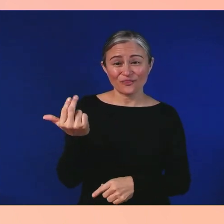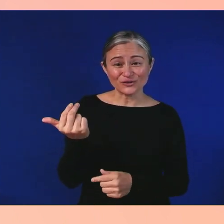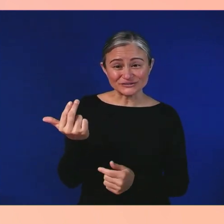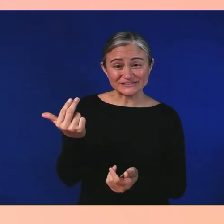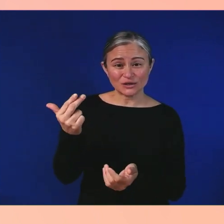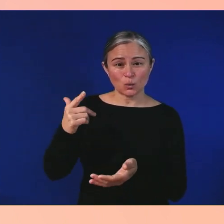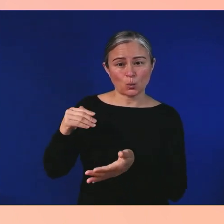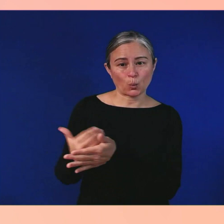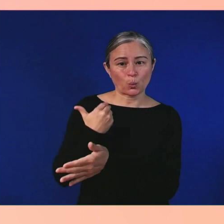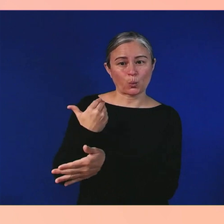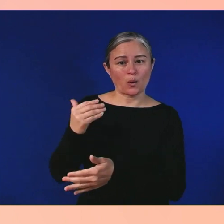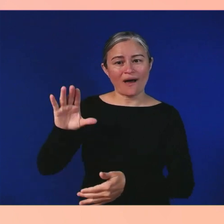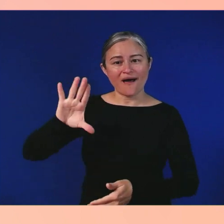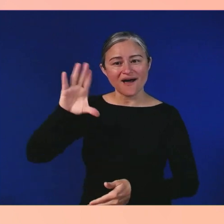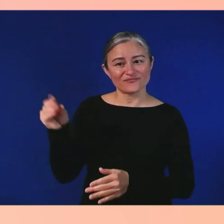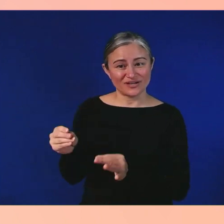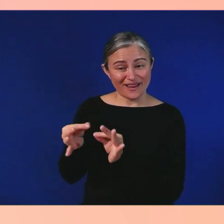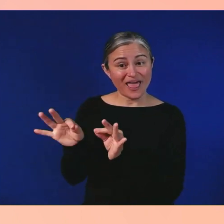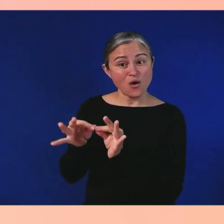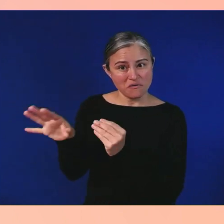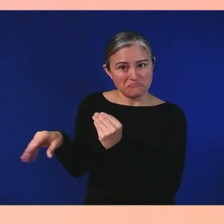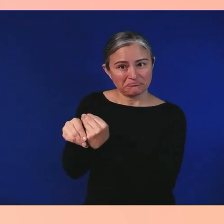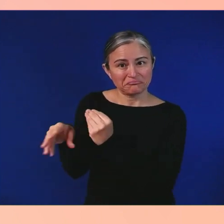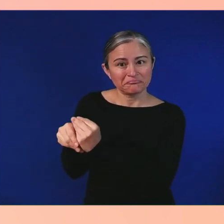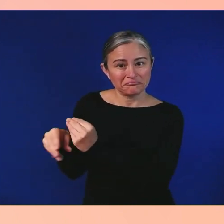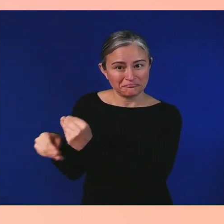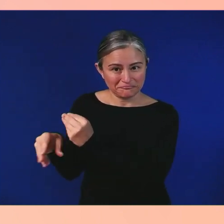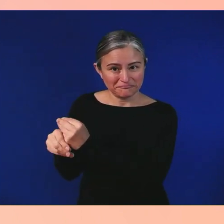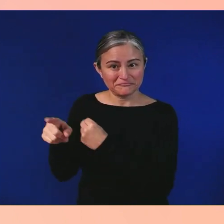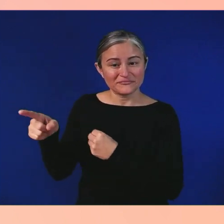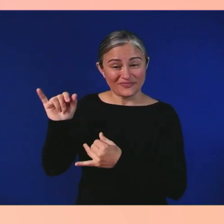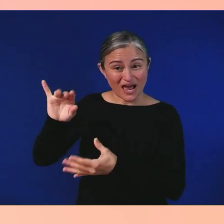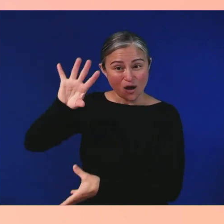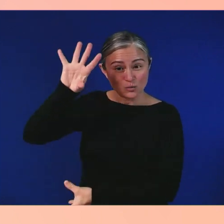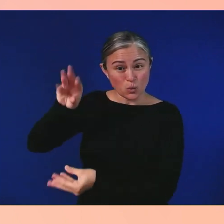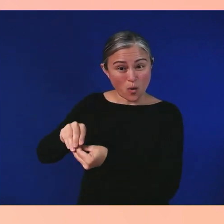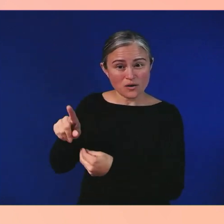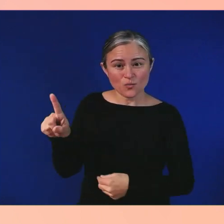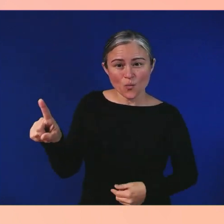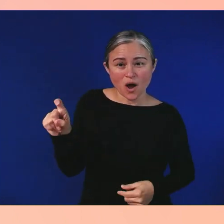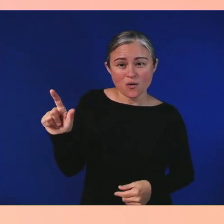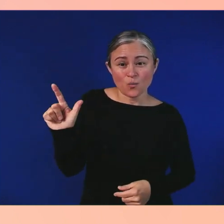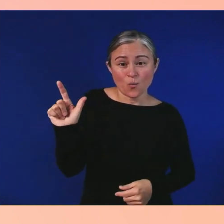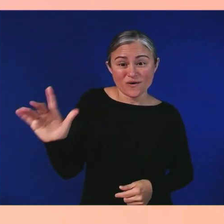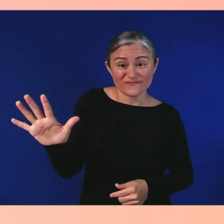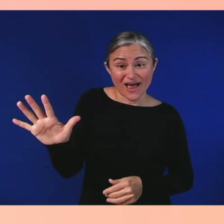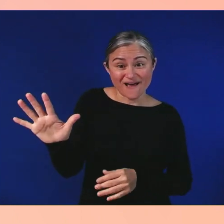bringing their total to 125, which will power more speech-to-text technologies